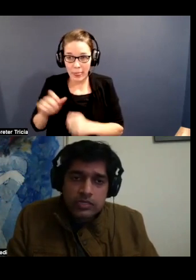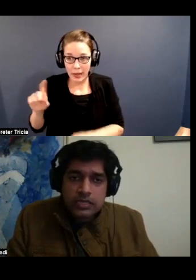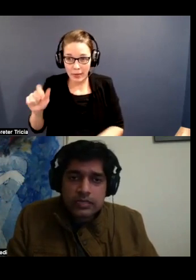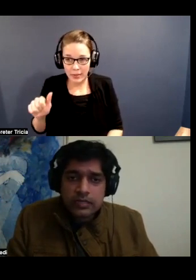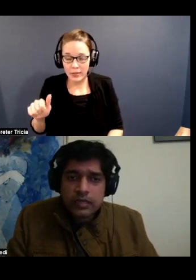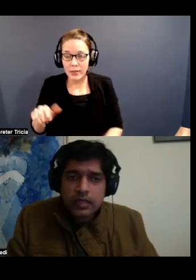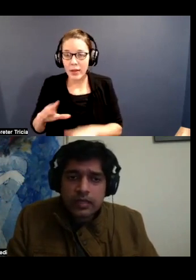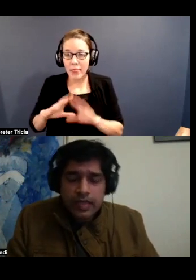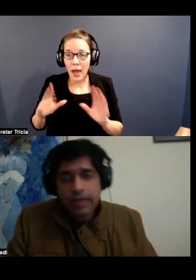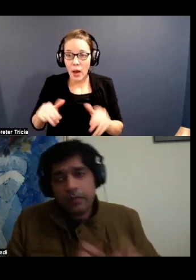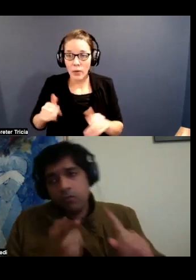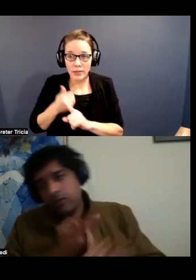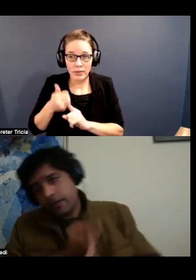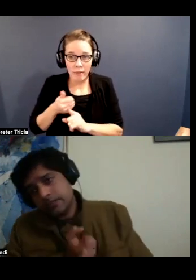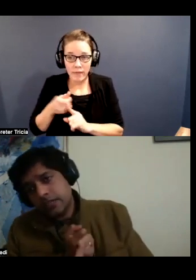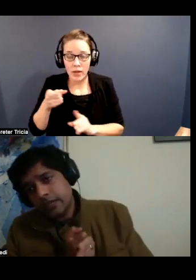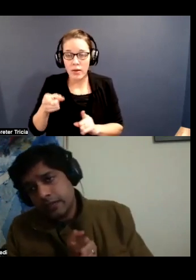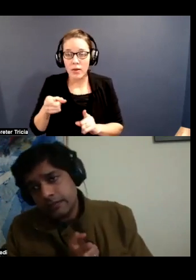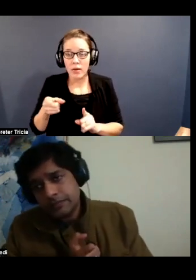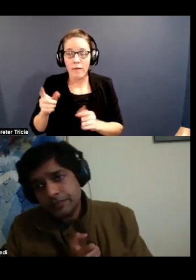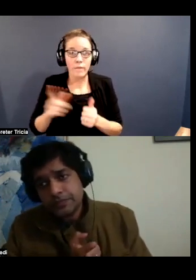is that first,